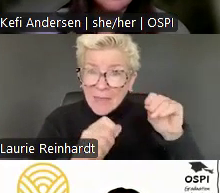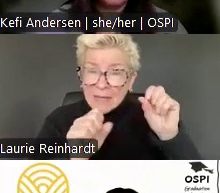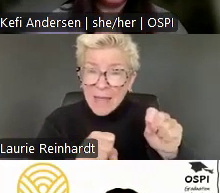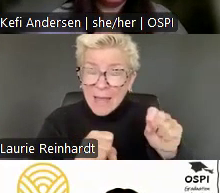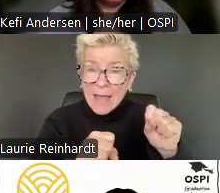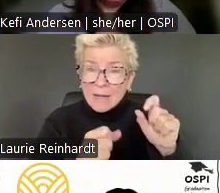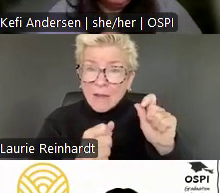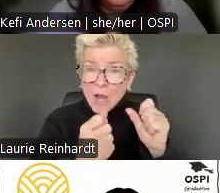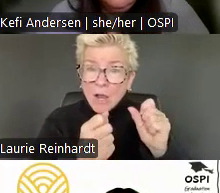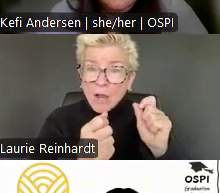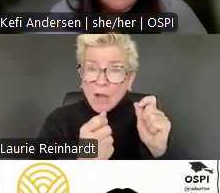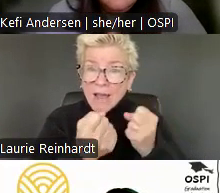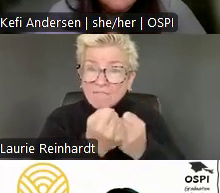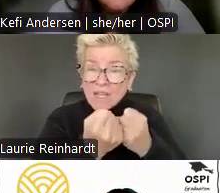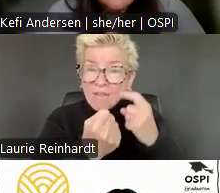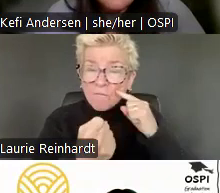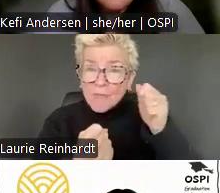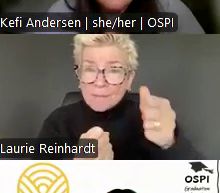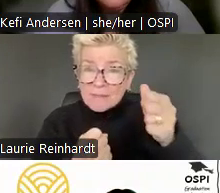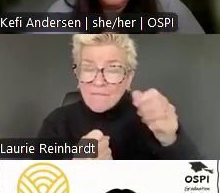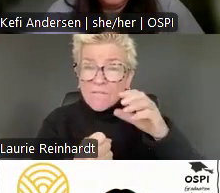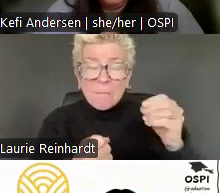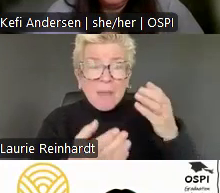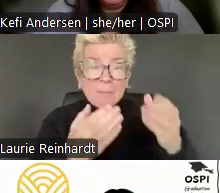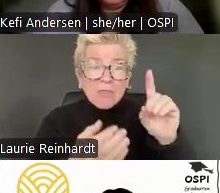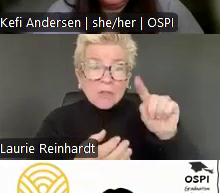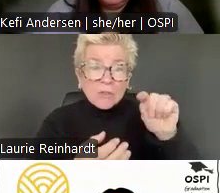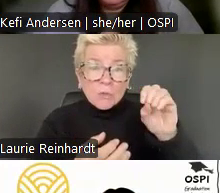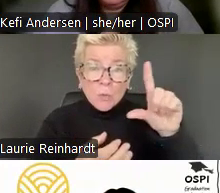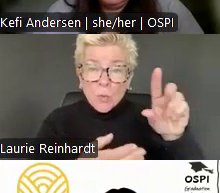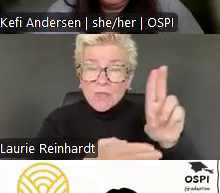a tool for them to use that supports them in other ways? Do they need a longer timeline,